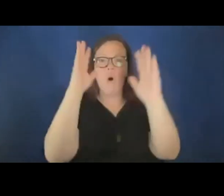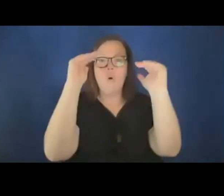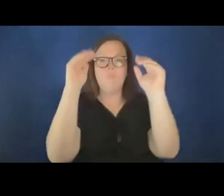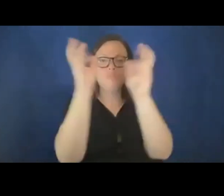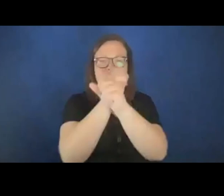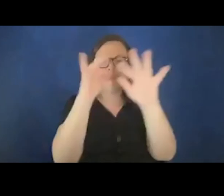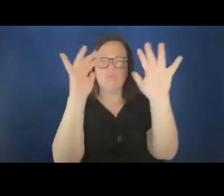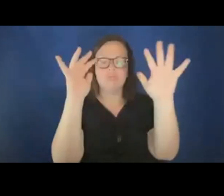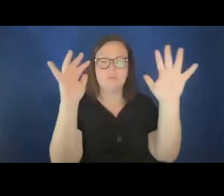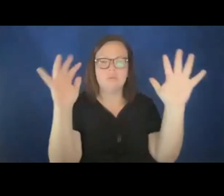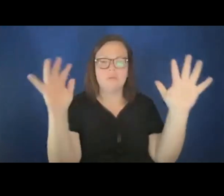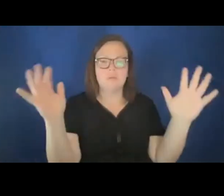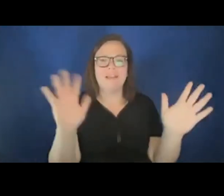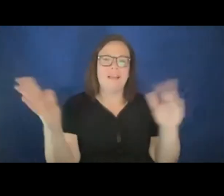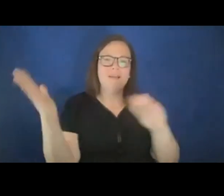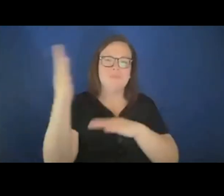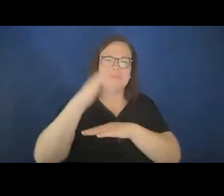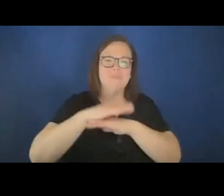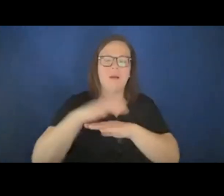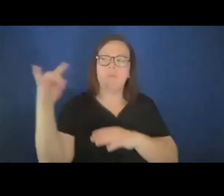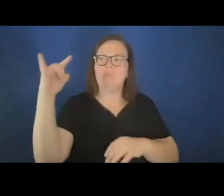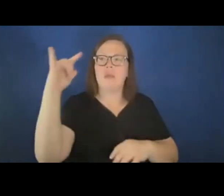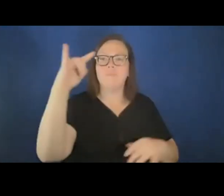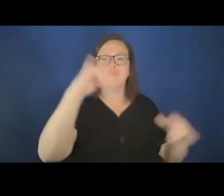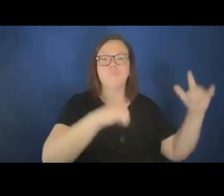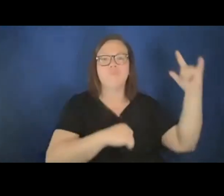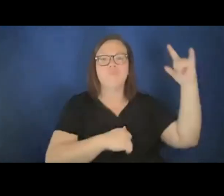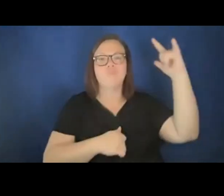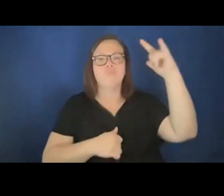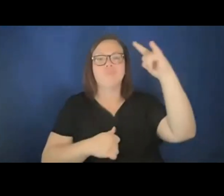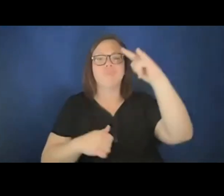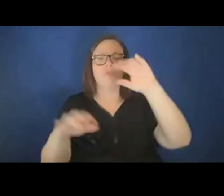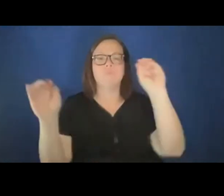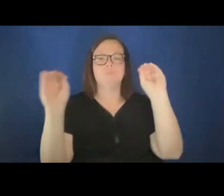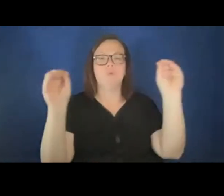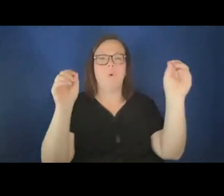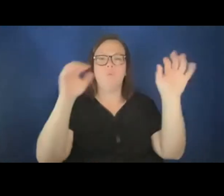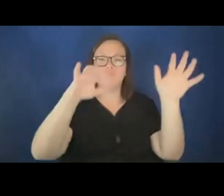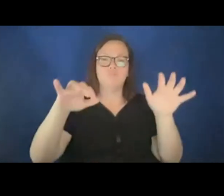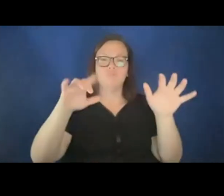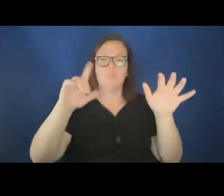in the deluge on our plains there are no rains but stones. Thank you for